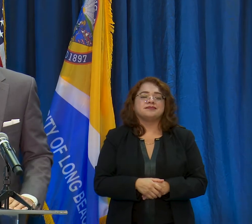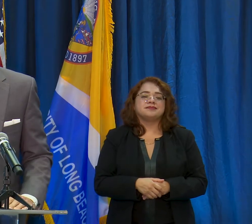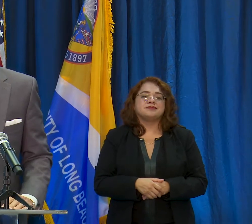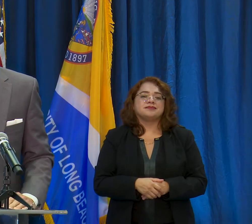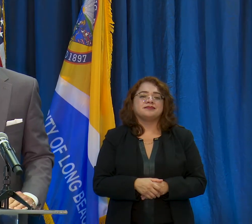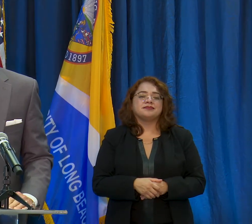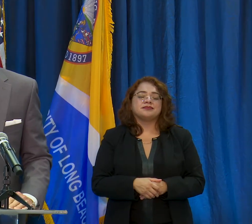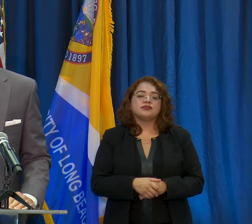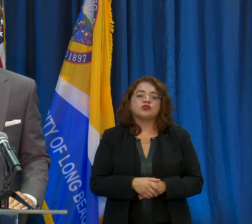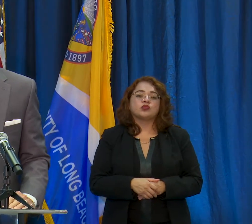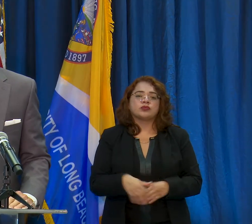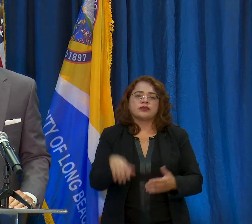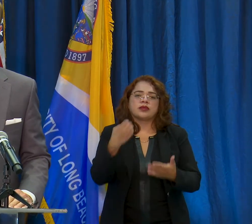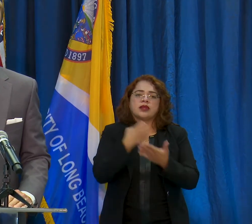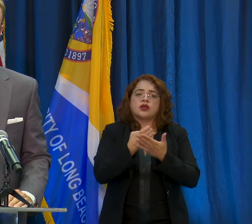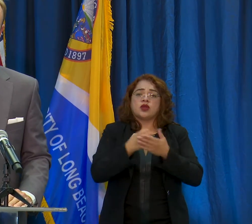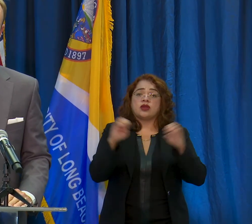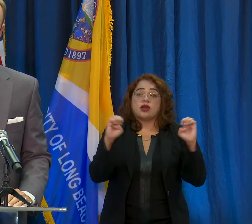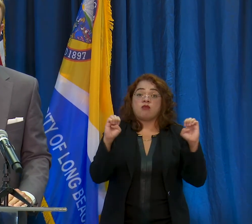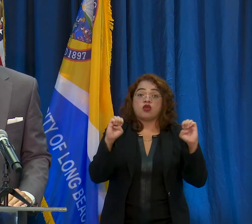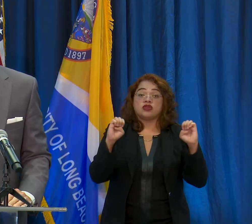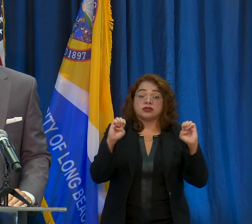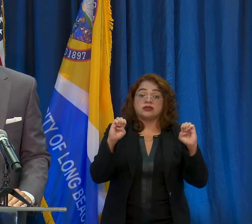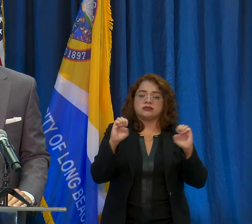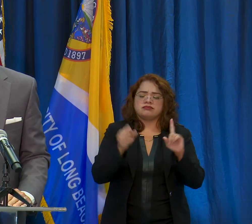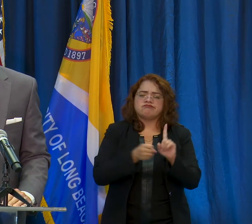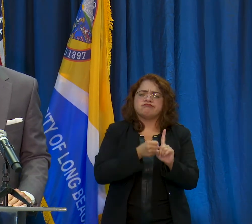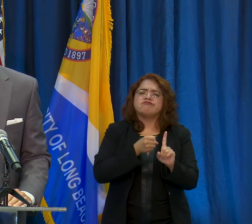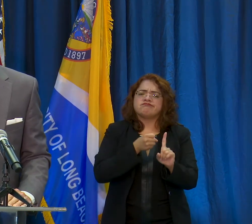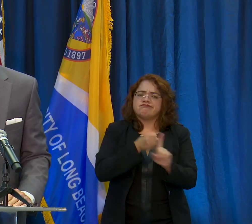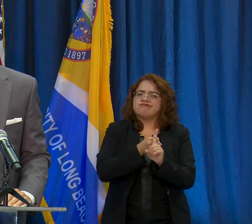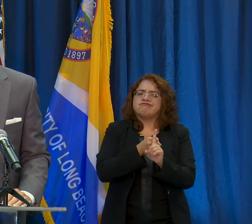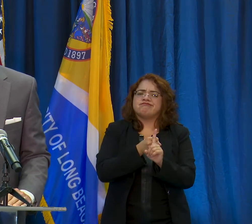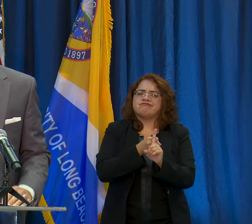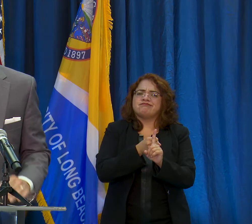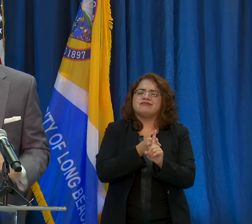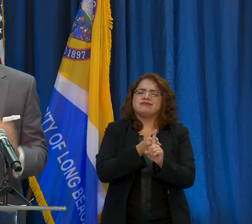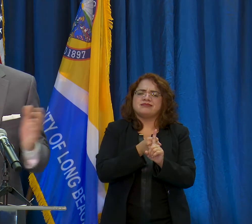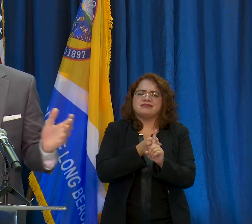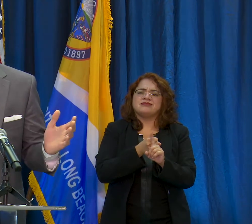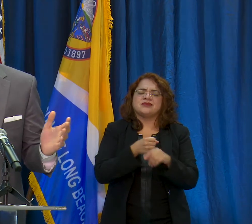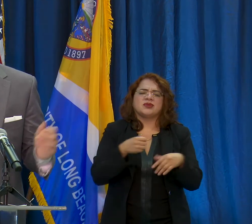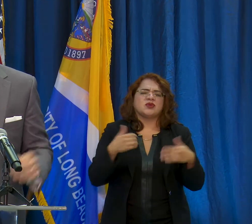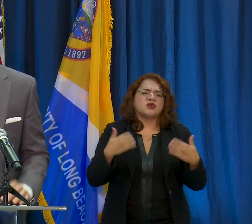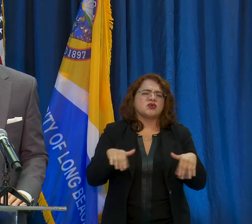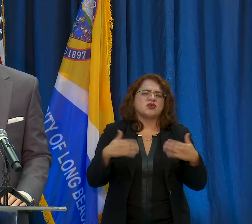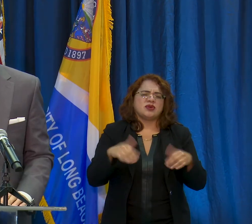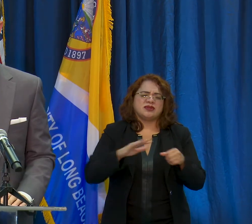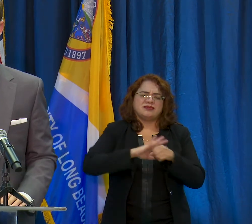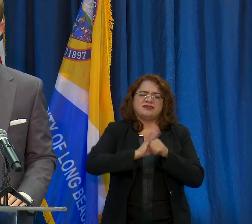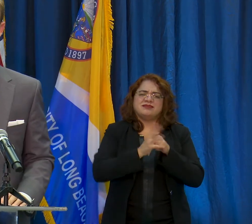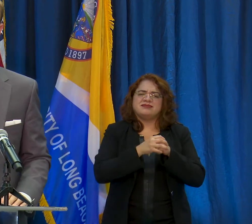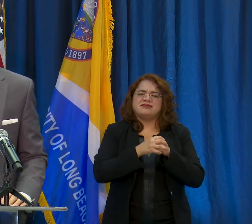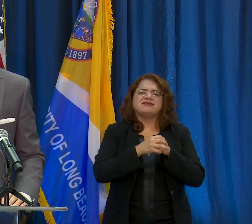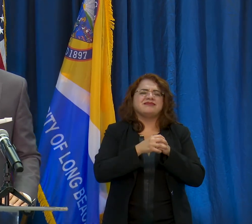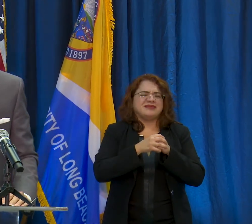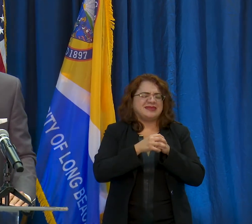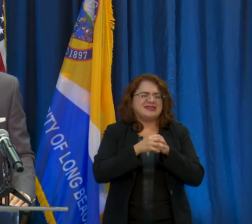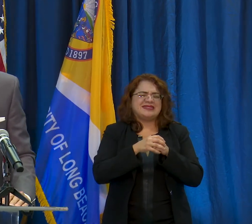The economic emergency that's been caused by COVID-19 has entered a new phase nationally and locally